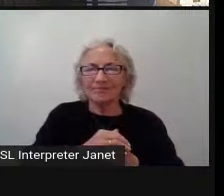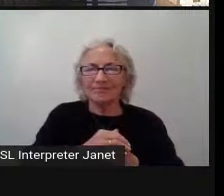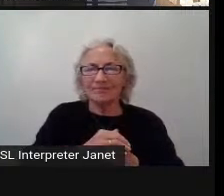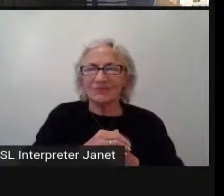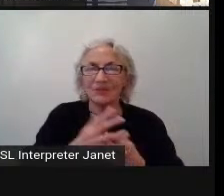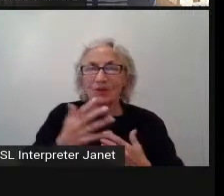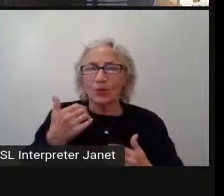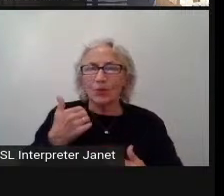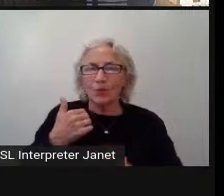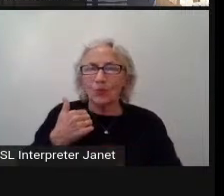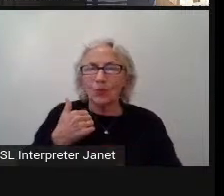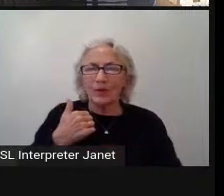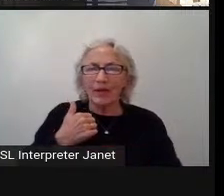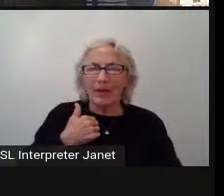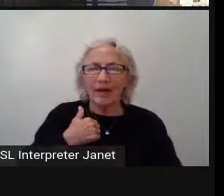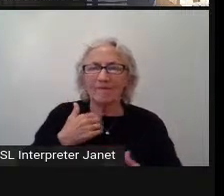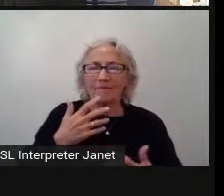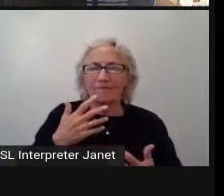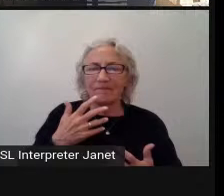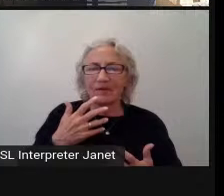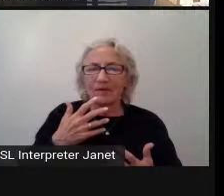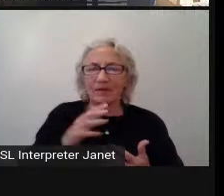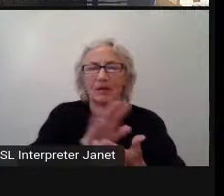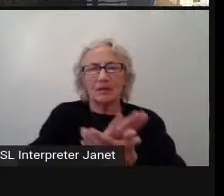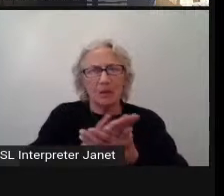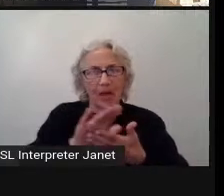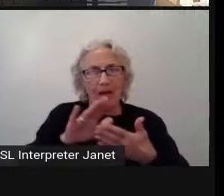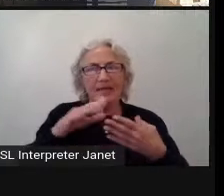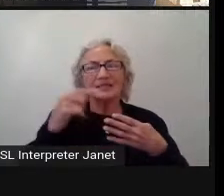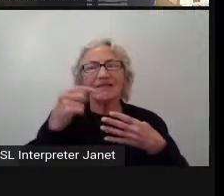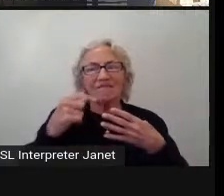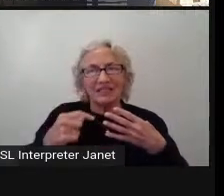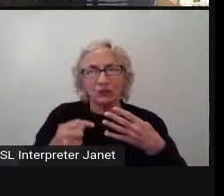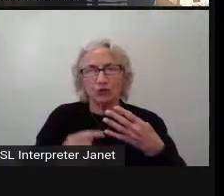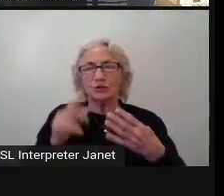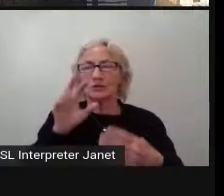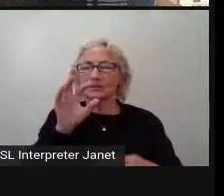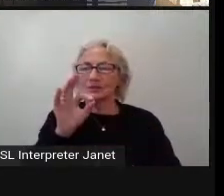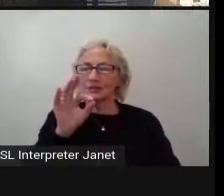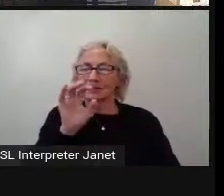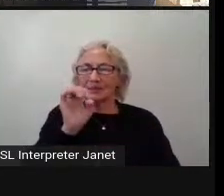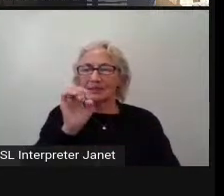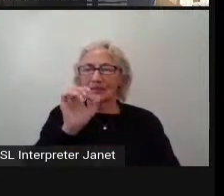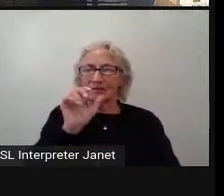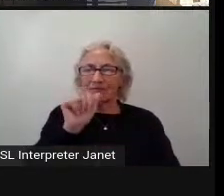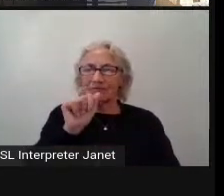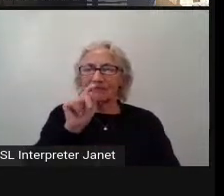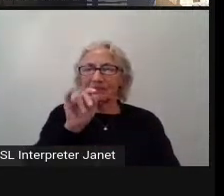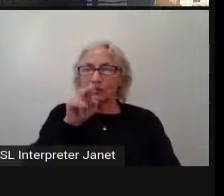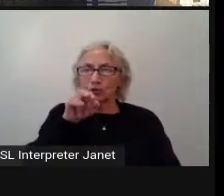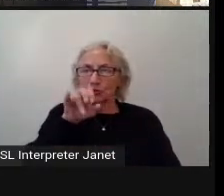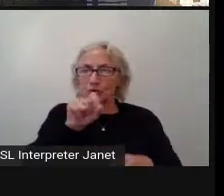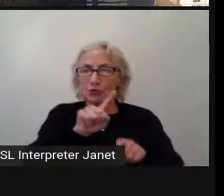Joomla four is back with tiny MC. We have